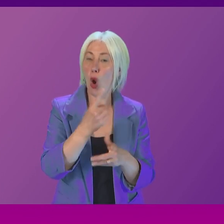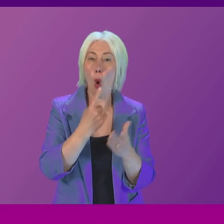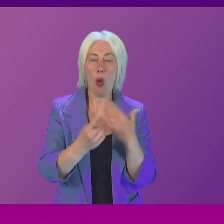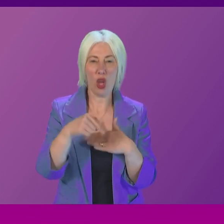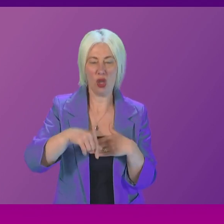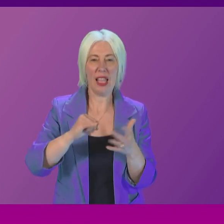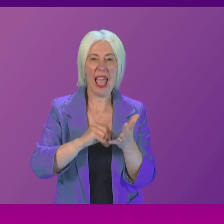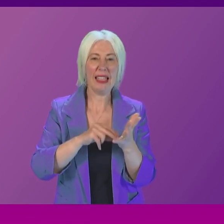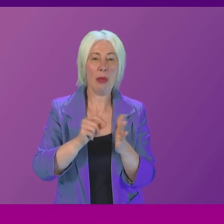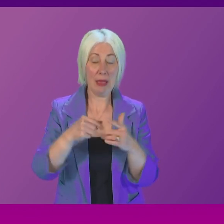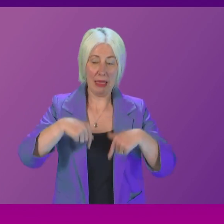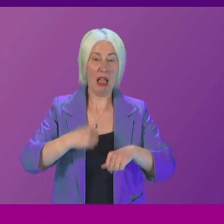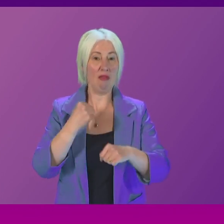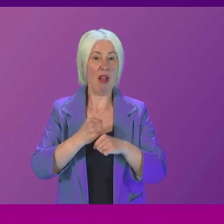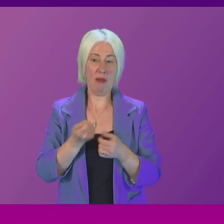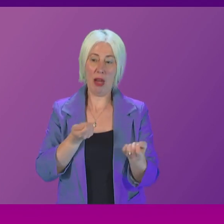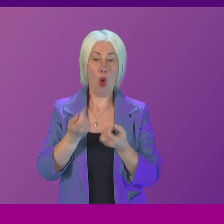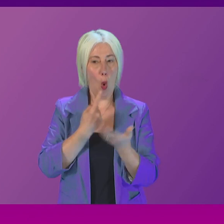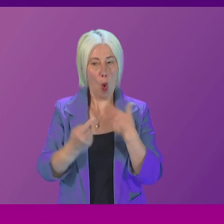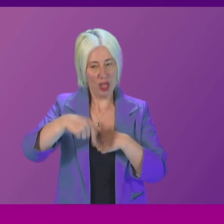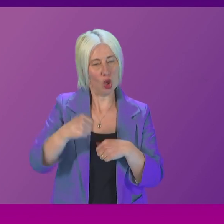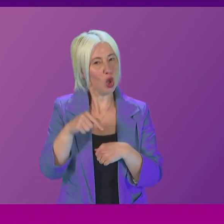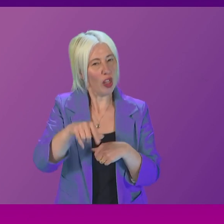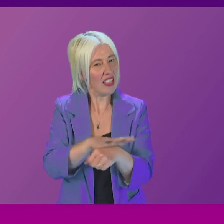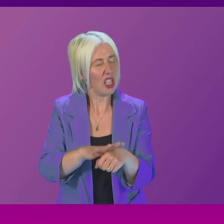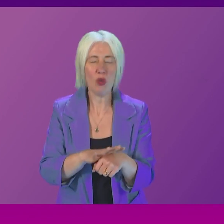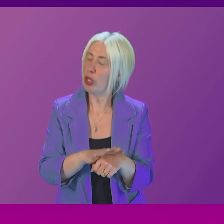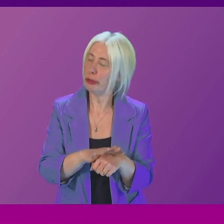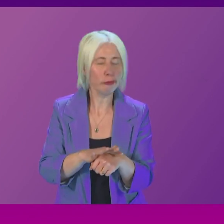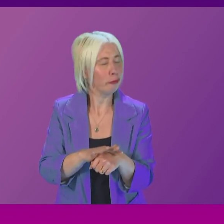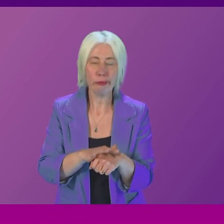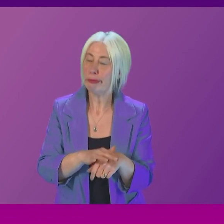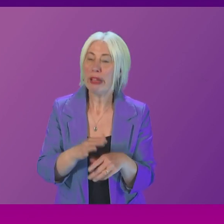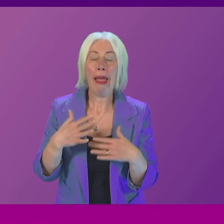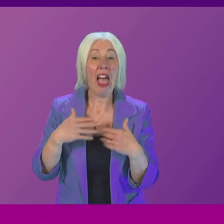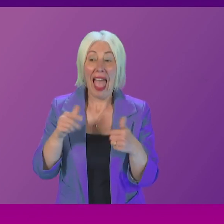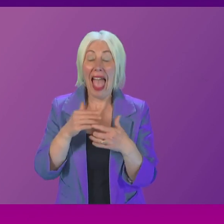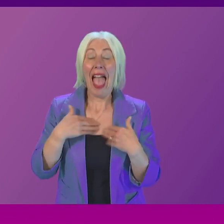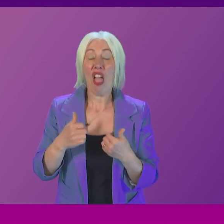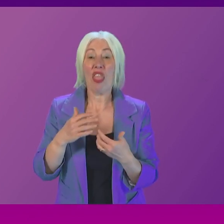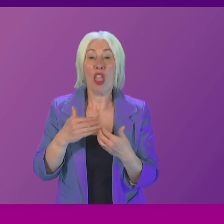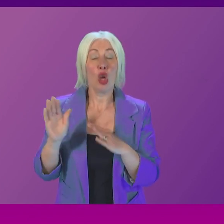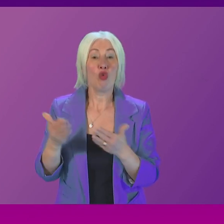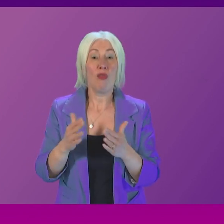National Party is in Government, nor is it unique to Scotland. The situation affects health services right across the United Kingdom.